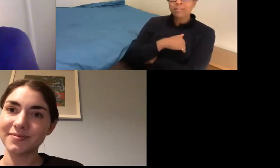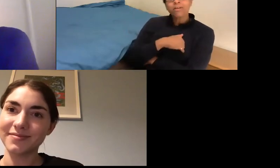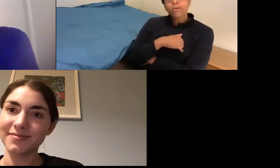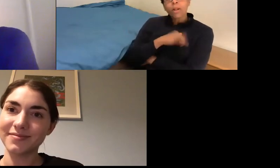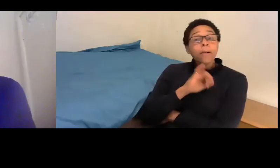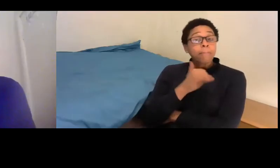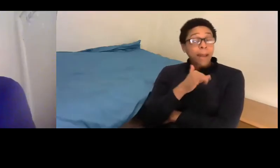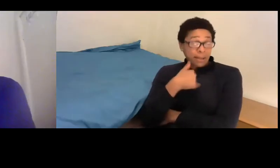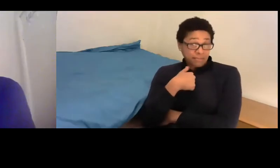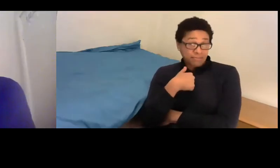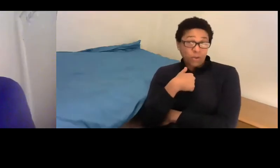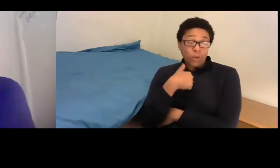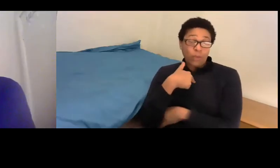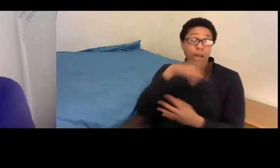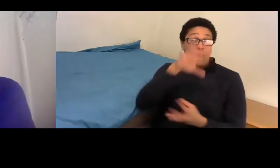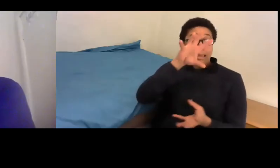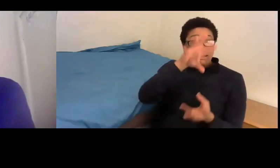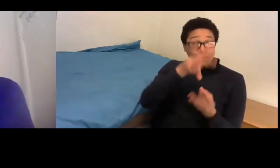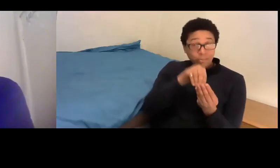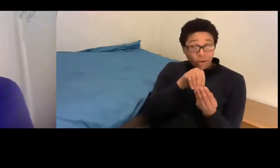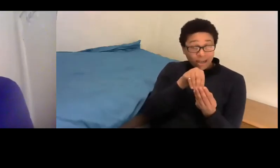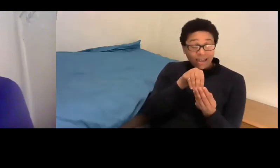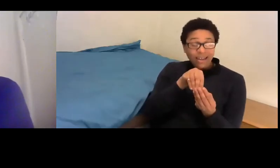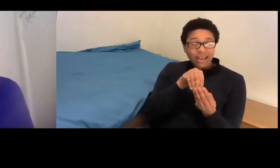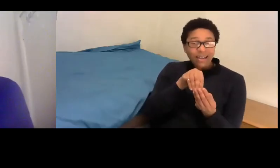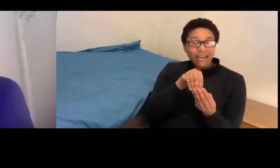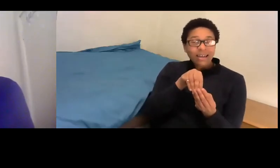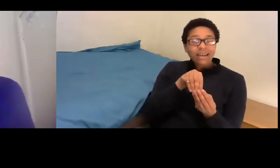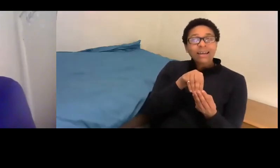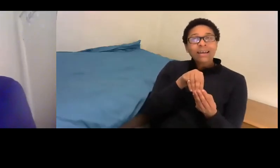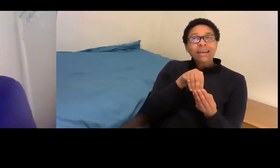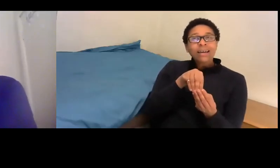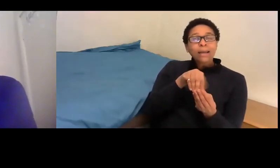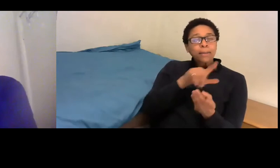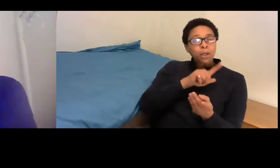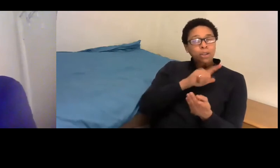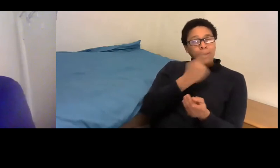because what I'm going to try and do is something that, it's